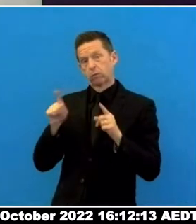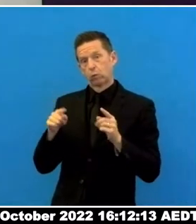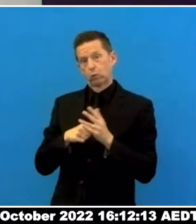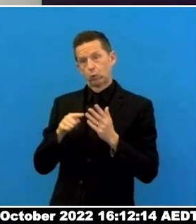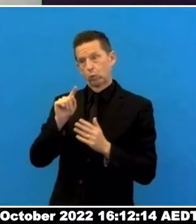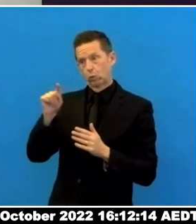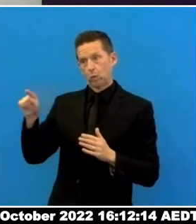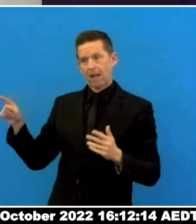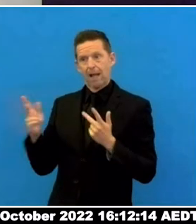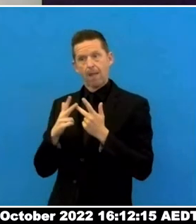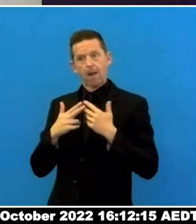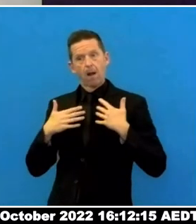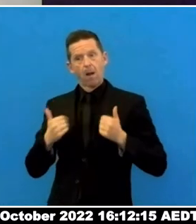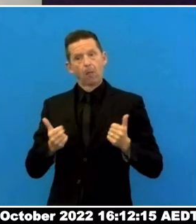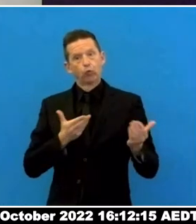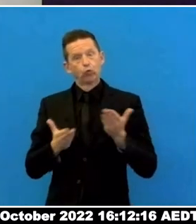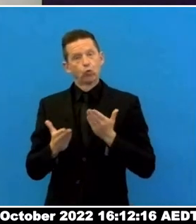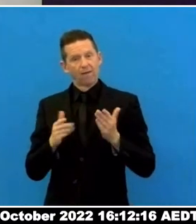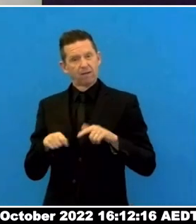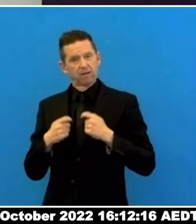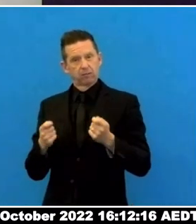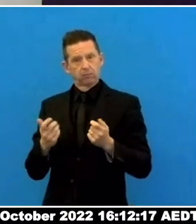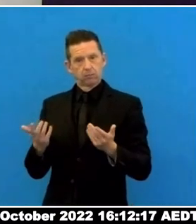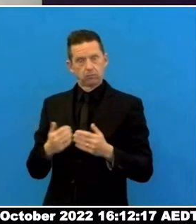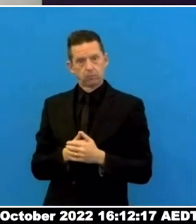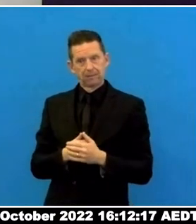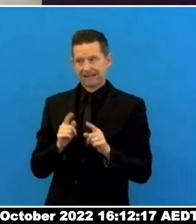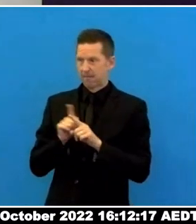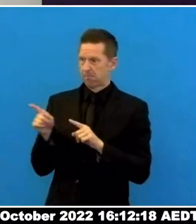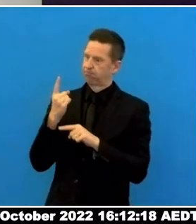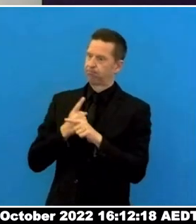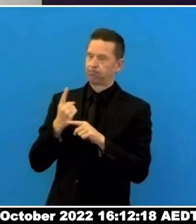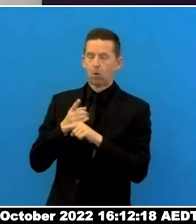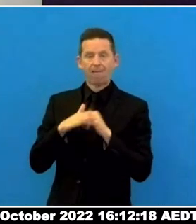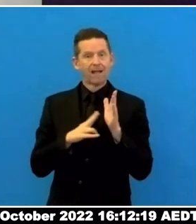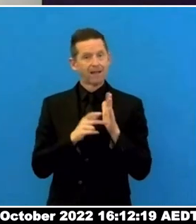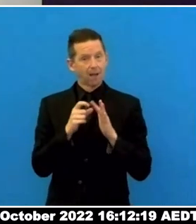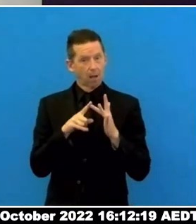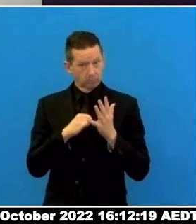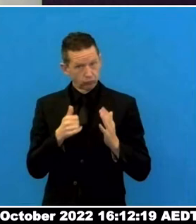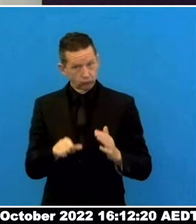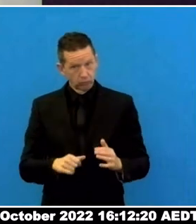to those other health service providers that you have given today about the NDIS?